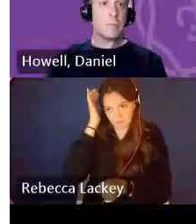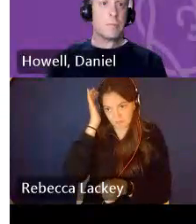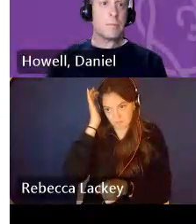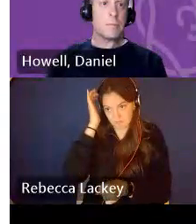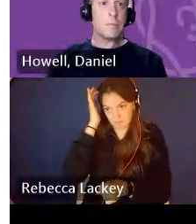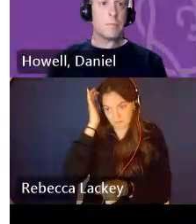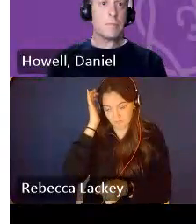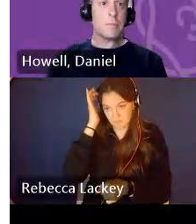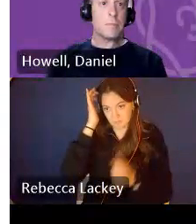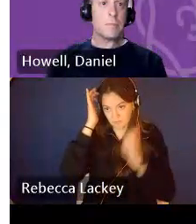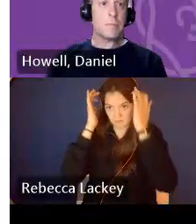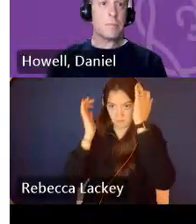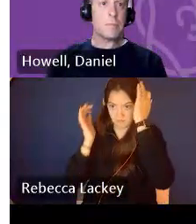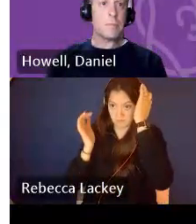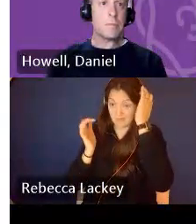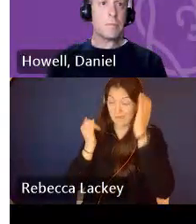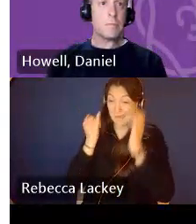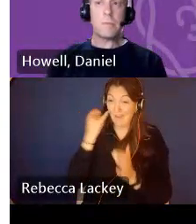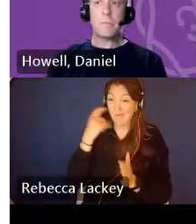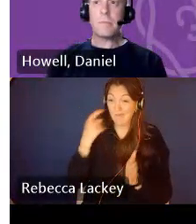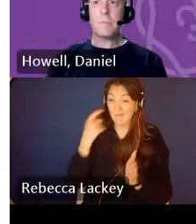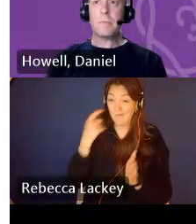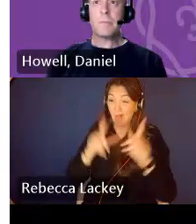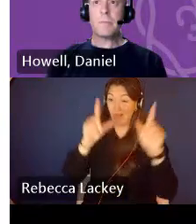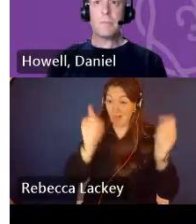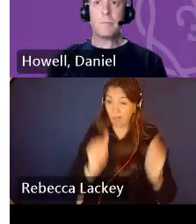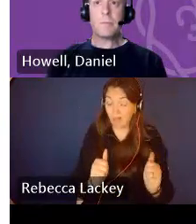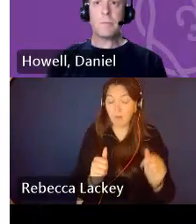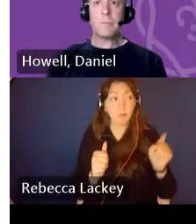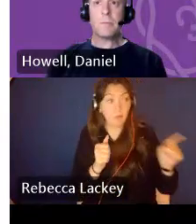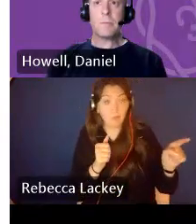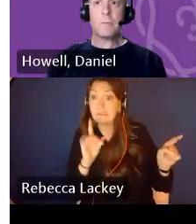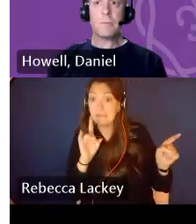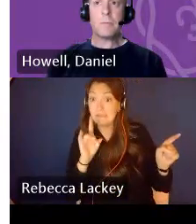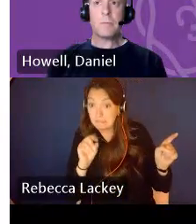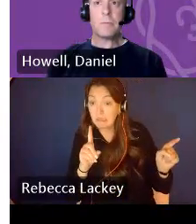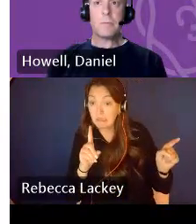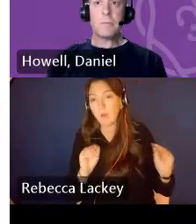And if they begin to show signs, as this one did, then it becomes more